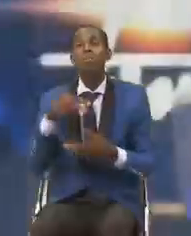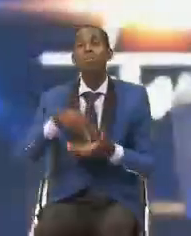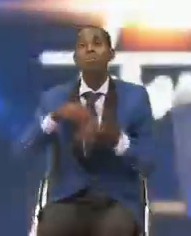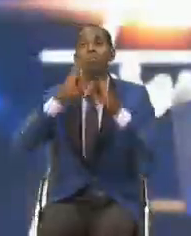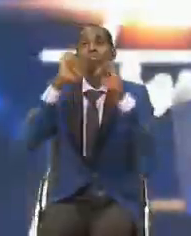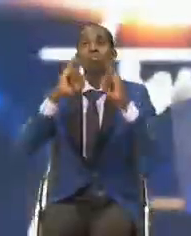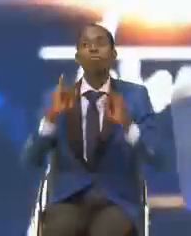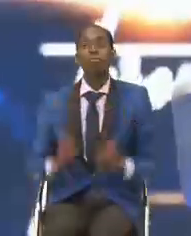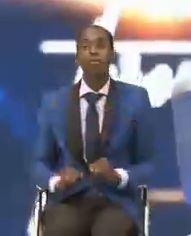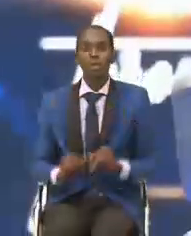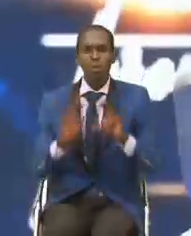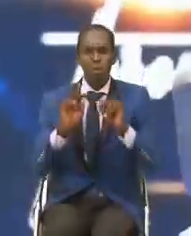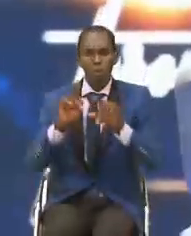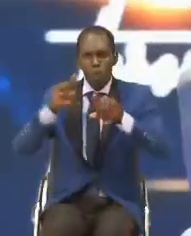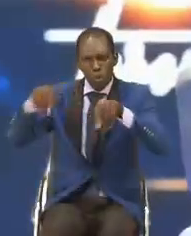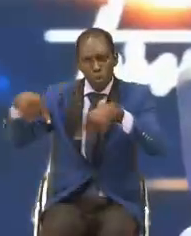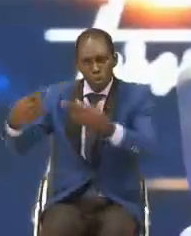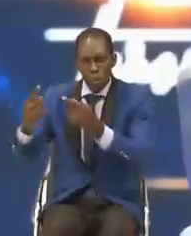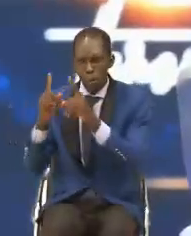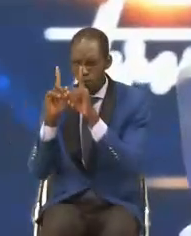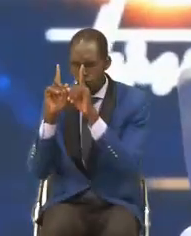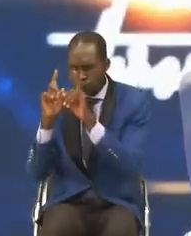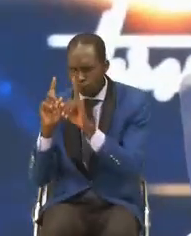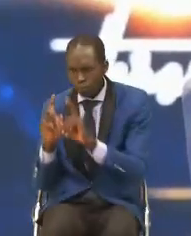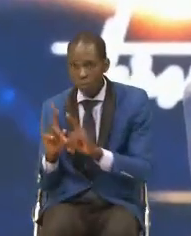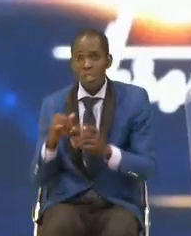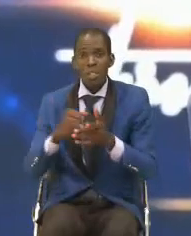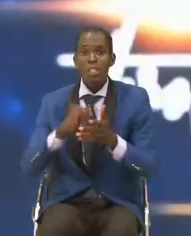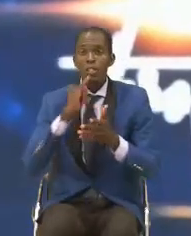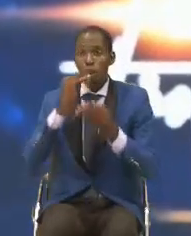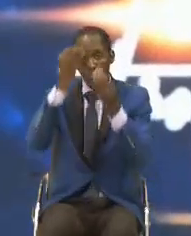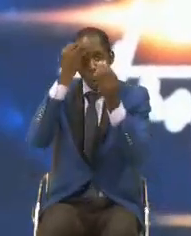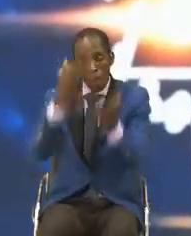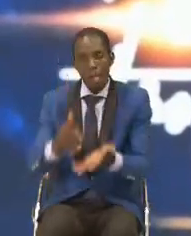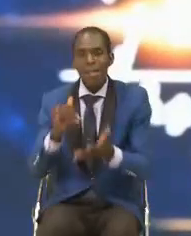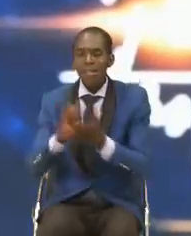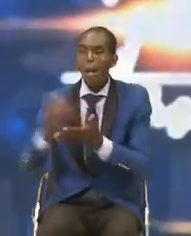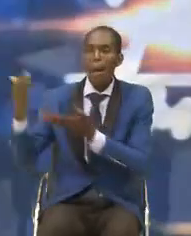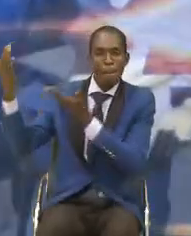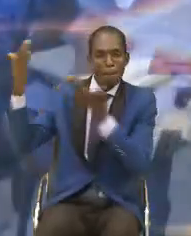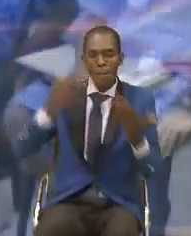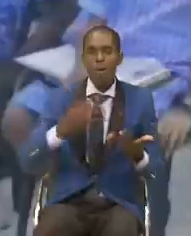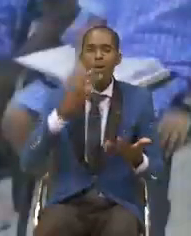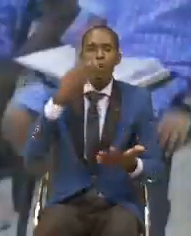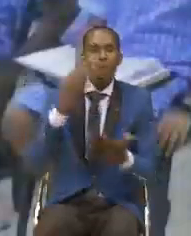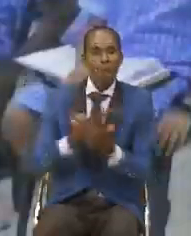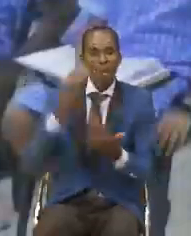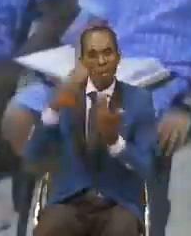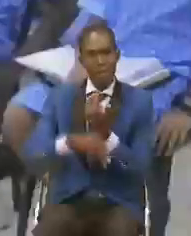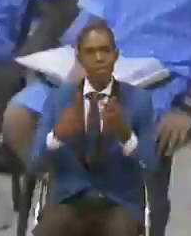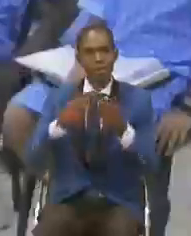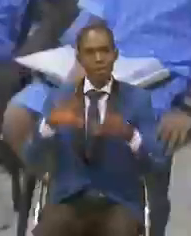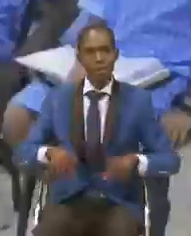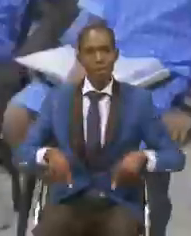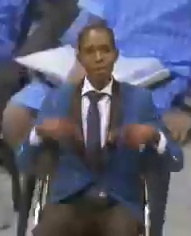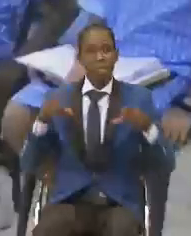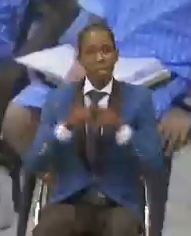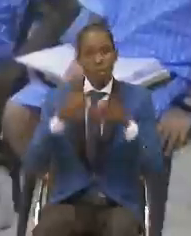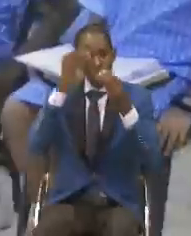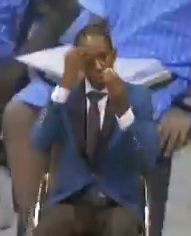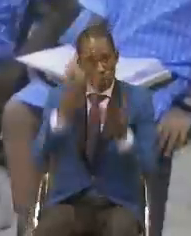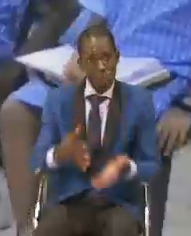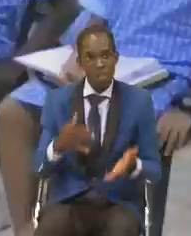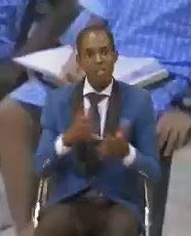up yourself you don't just stand there you check it's obedience that brings wellness into your life